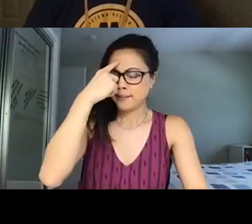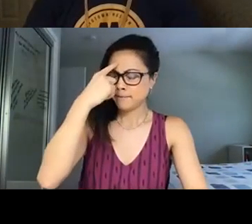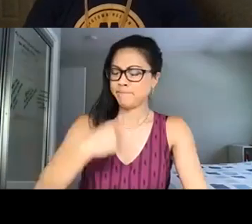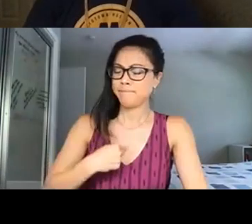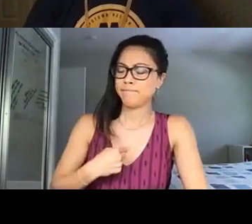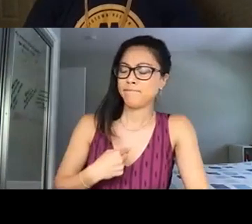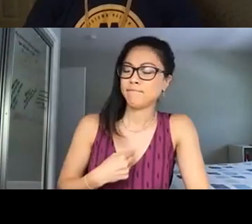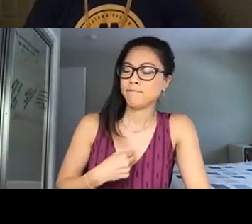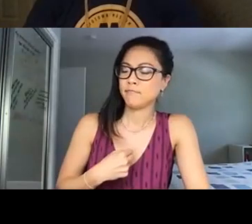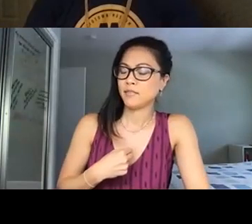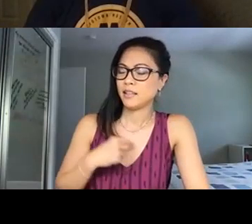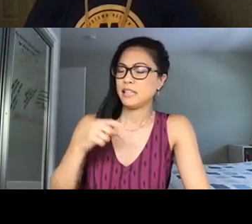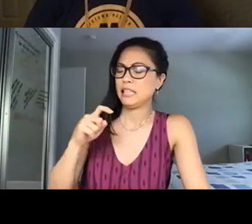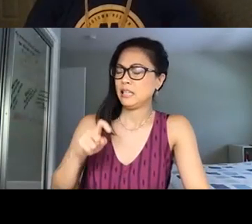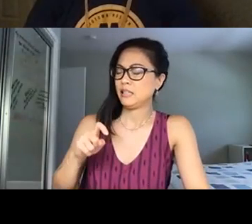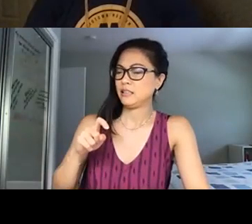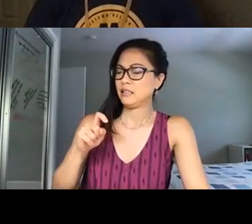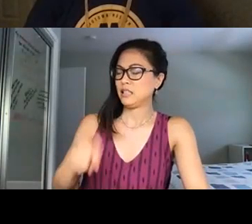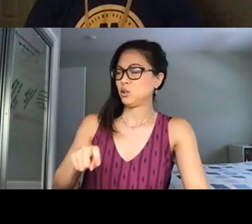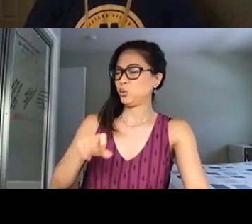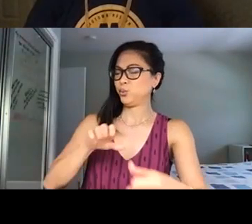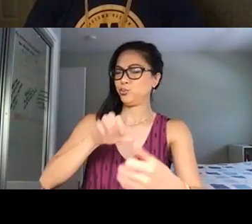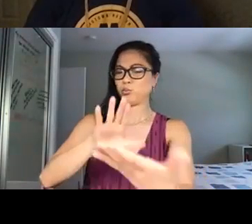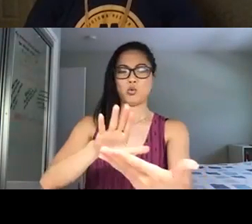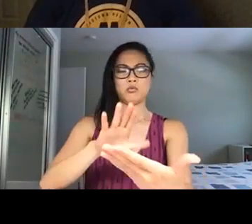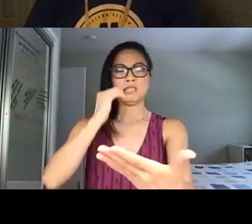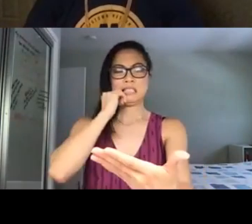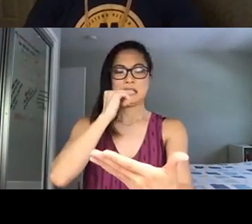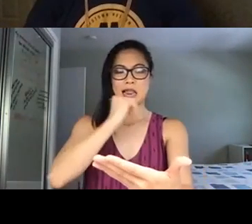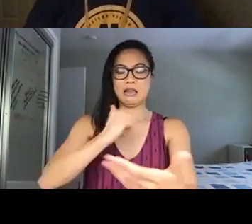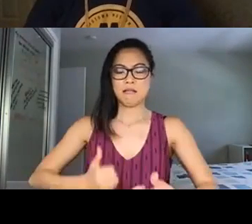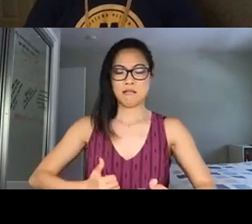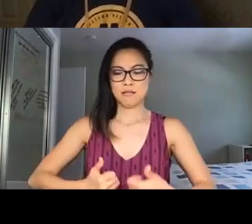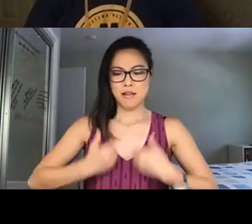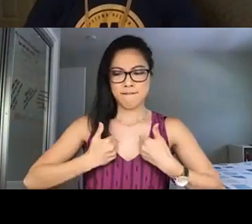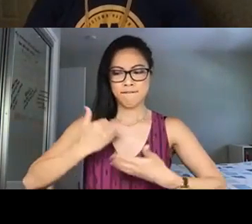on a daily basis or how I perceive my surroundings and so it's like we get sucked in.